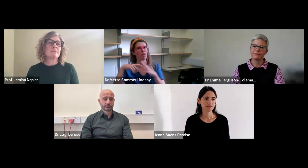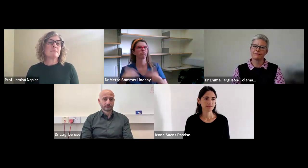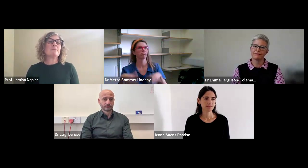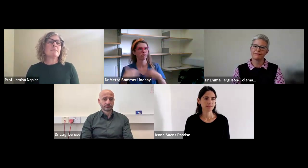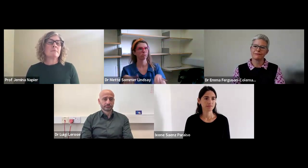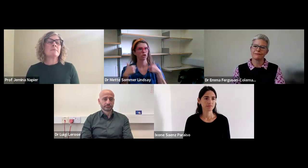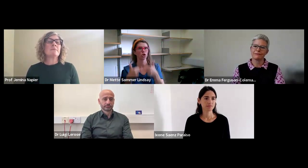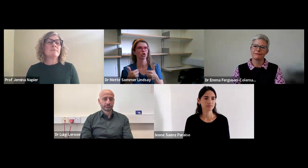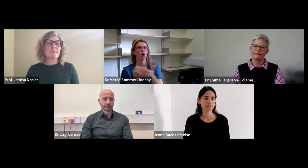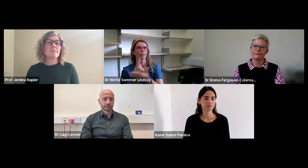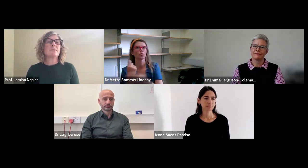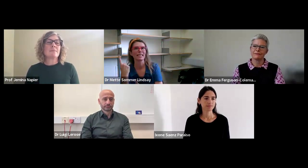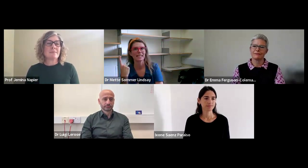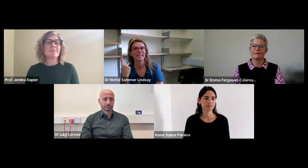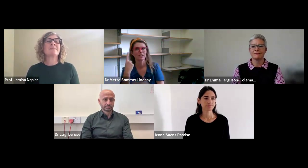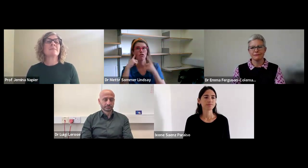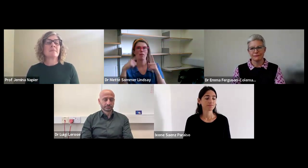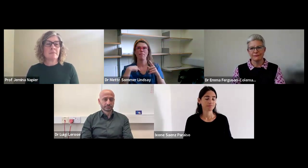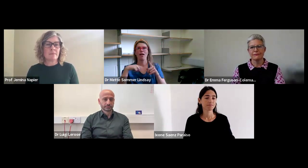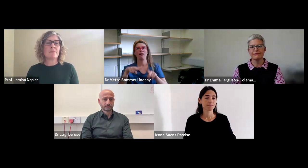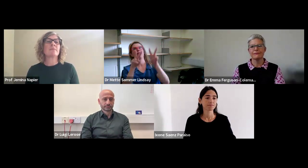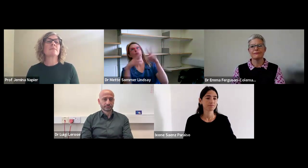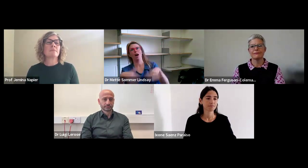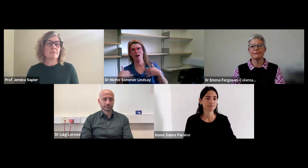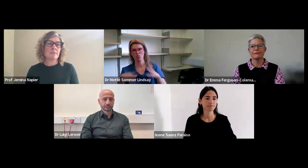thing that's really positive about the UK is that there are opportunities for deaf people